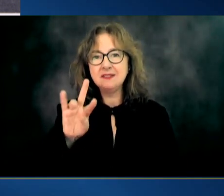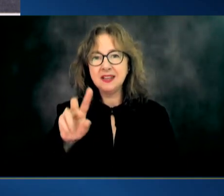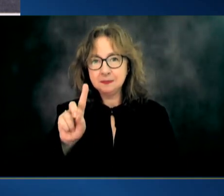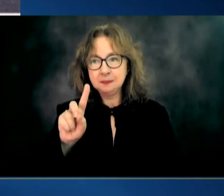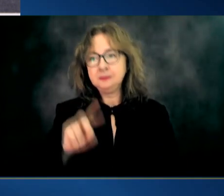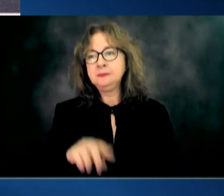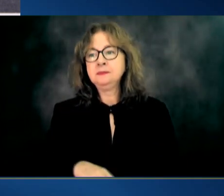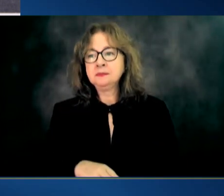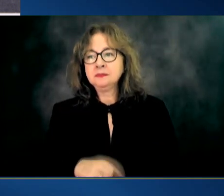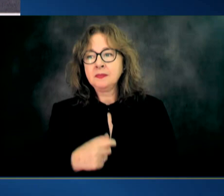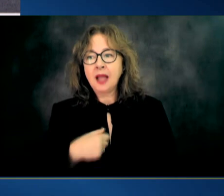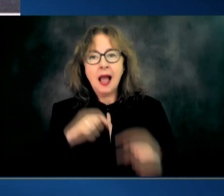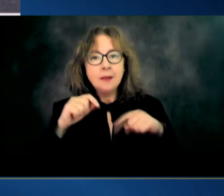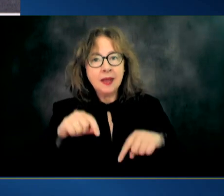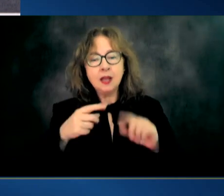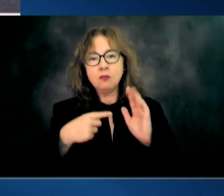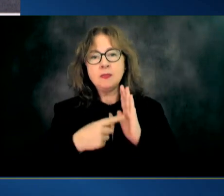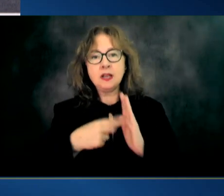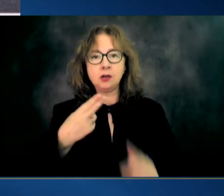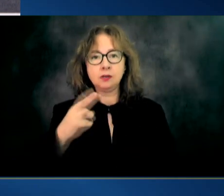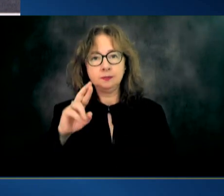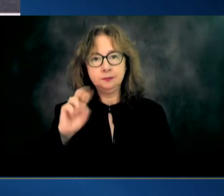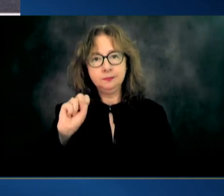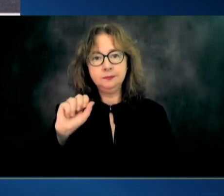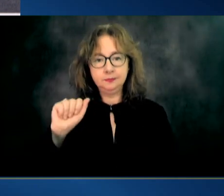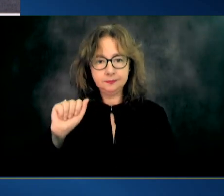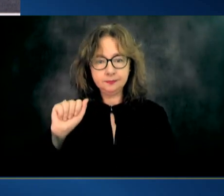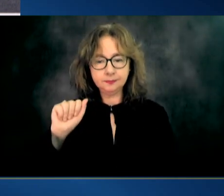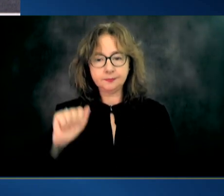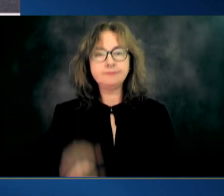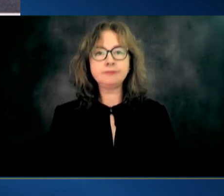behalf of the Health Resources and Services Administration under the Maternal and Child